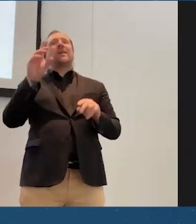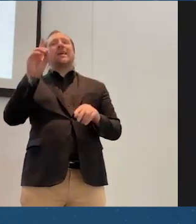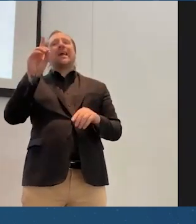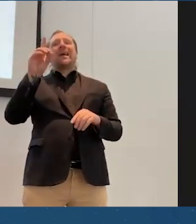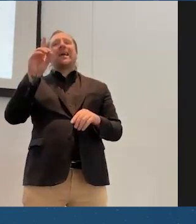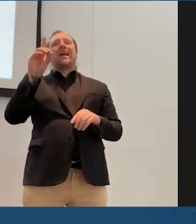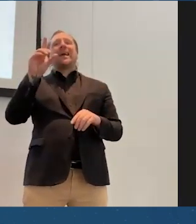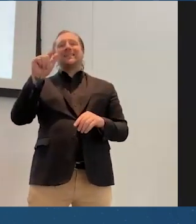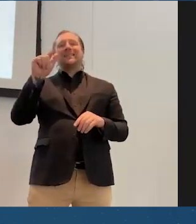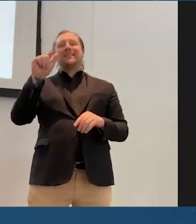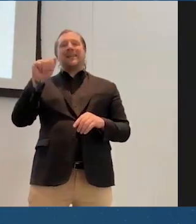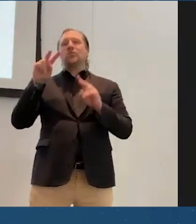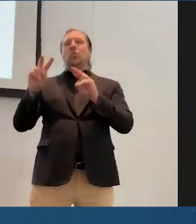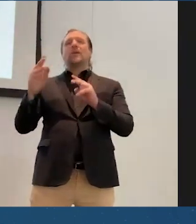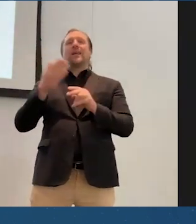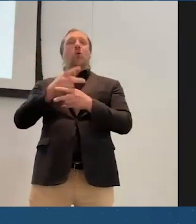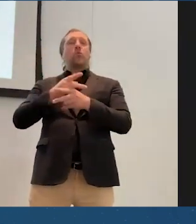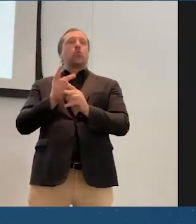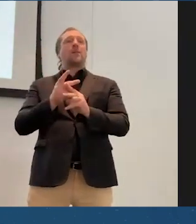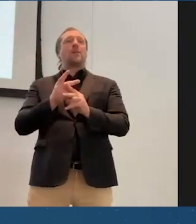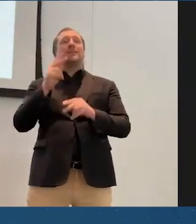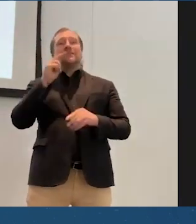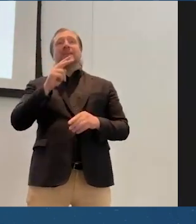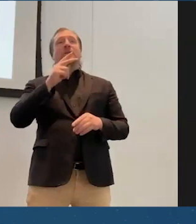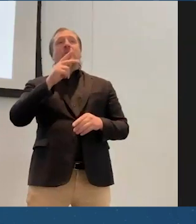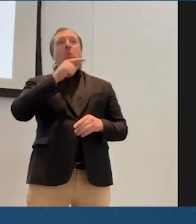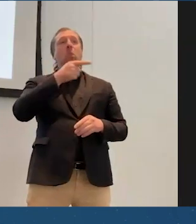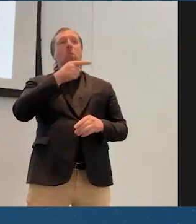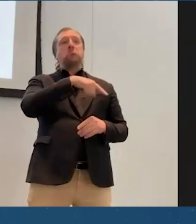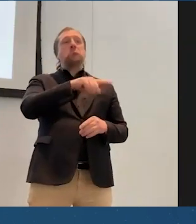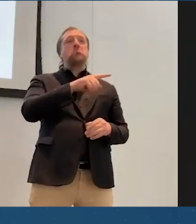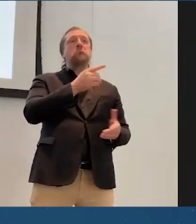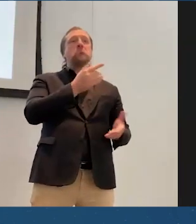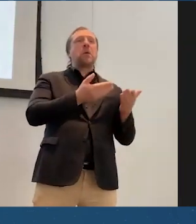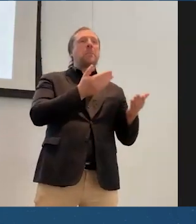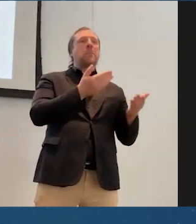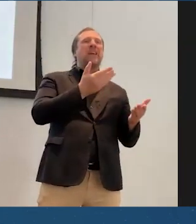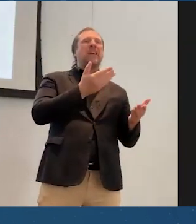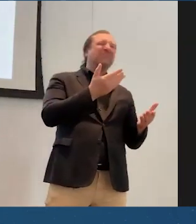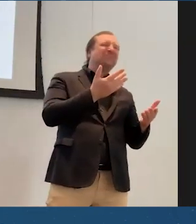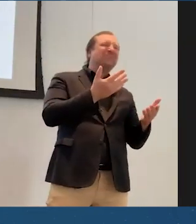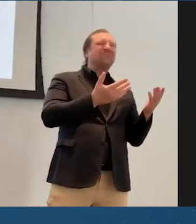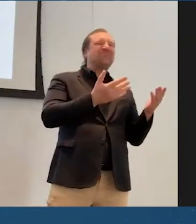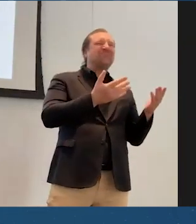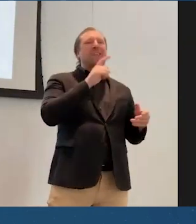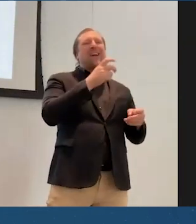So we're looking at our products and seeing, who might be having a worse time with our products?